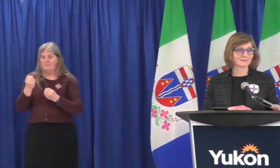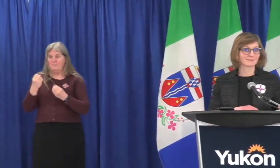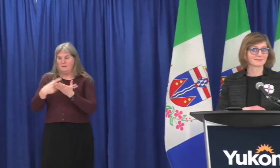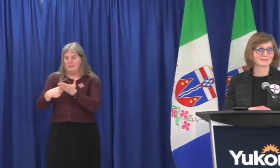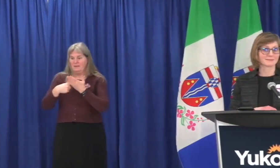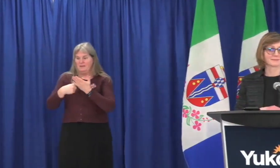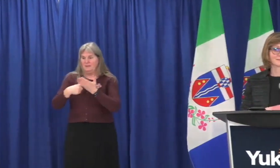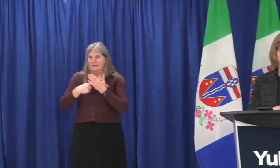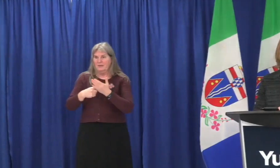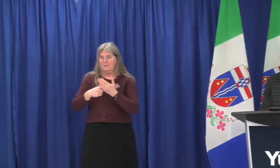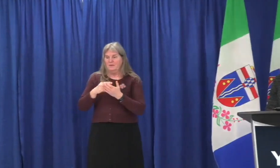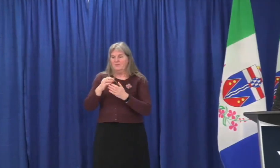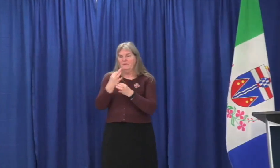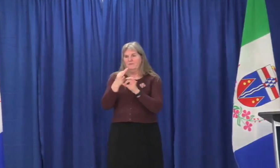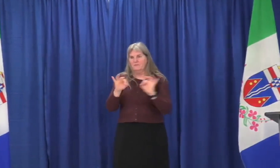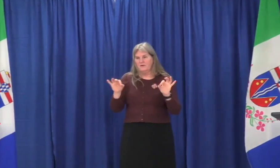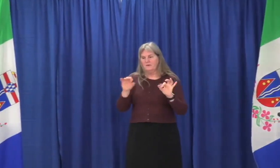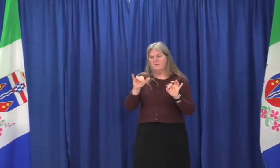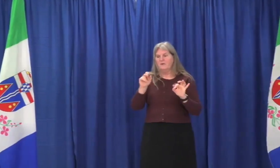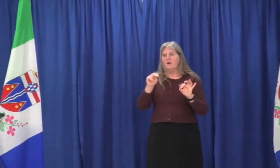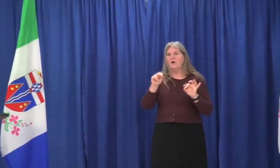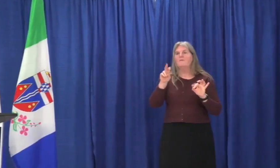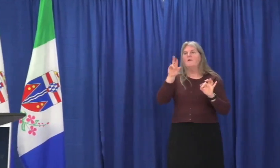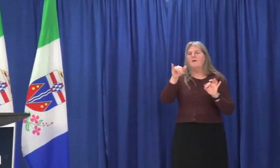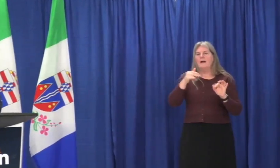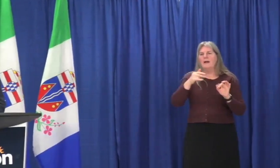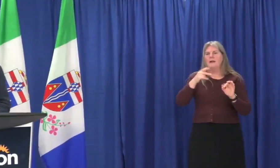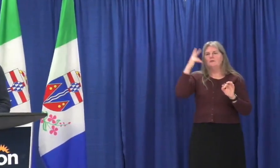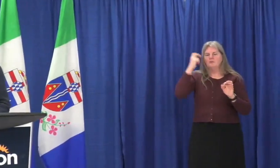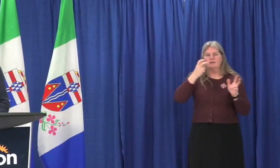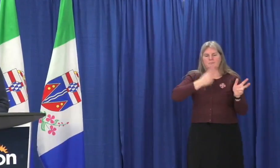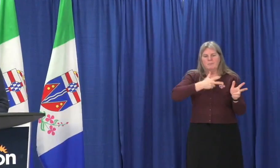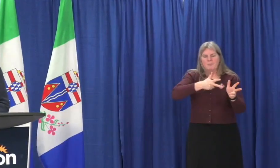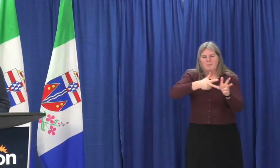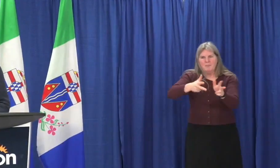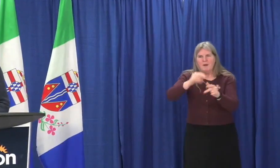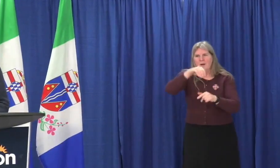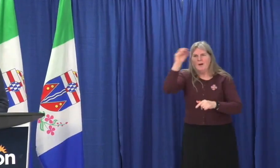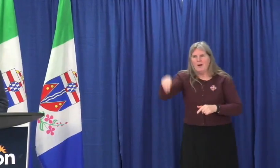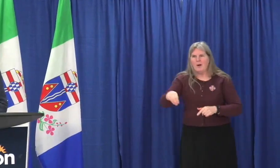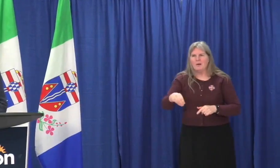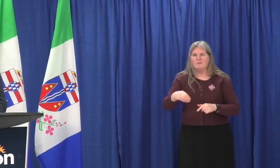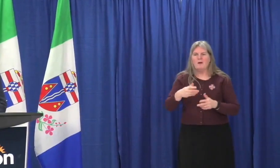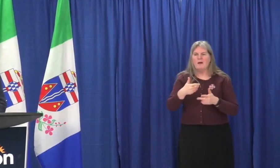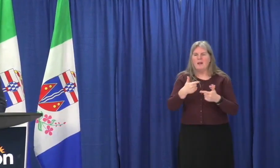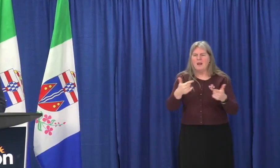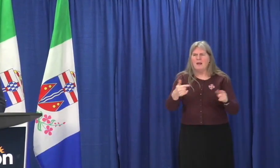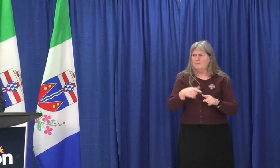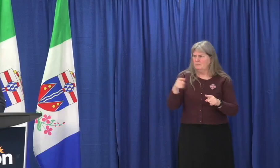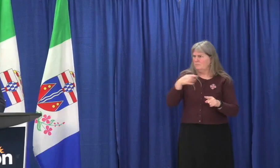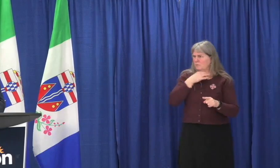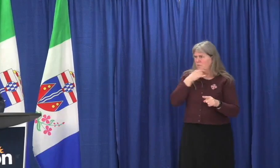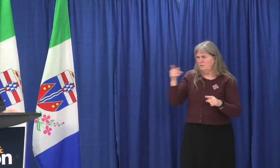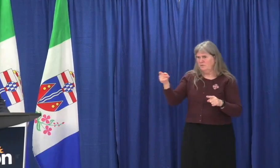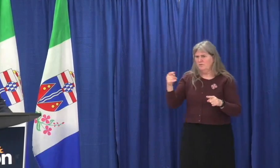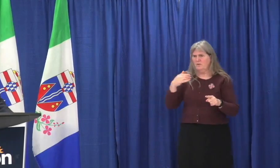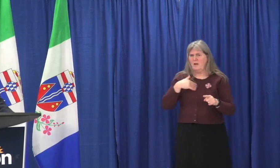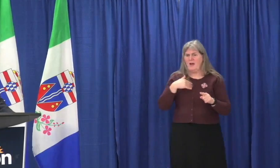the freedom convoy going on in Ottawa and all those protests taking place, I wonder if you have any messages for folks in Whitehorse who have been out